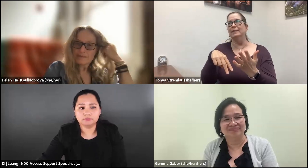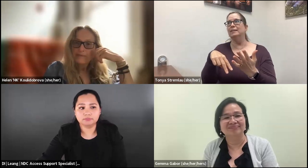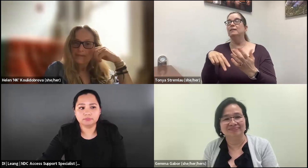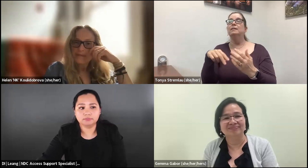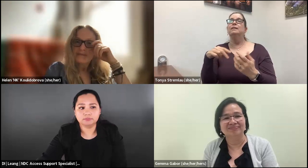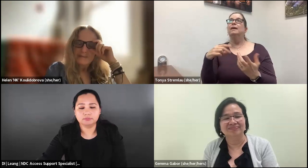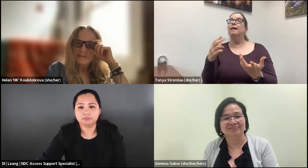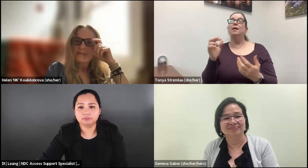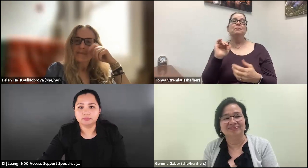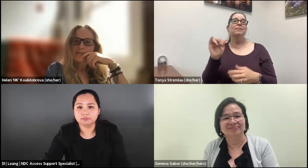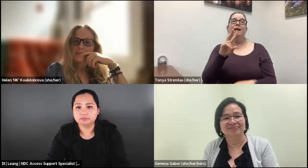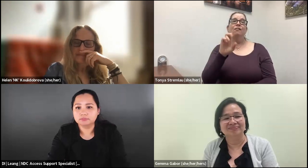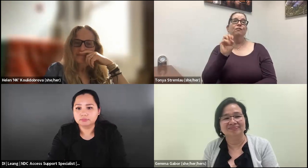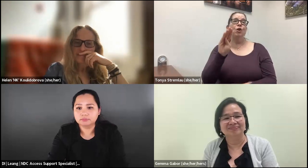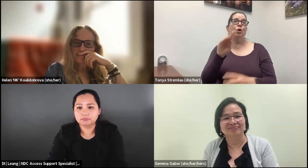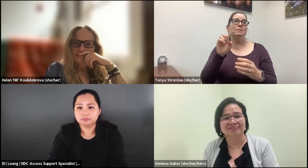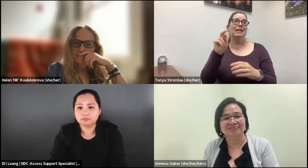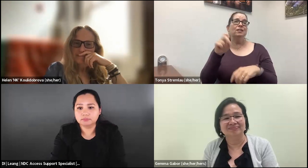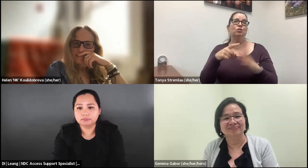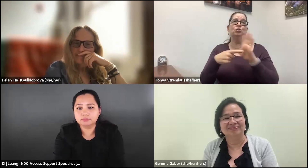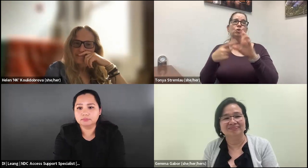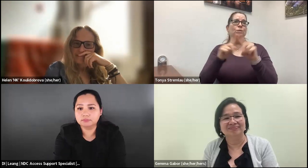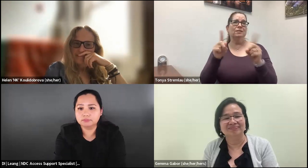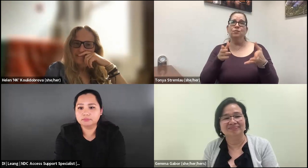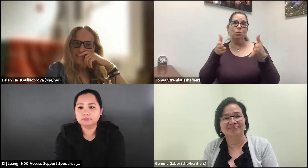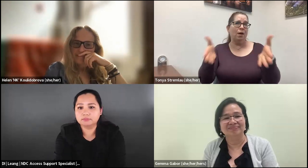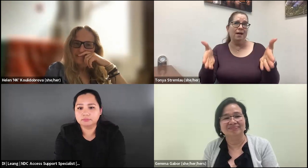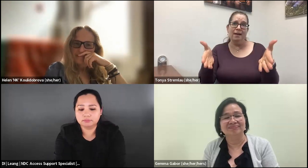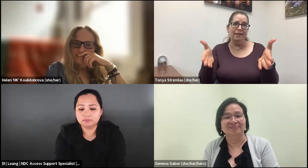And so often, deaf students can be misunderstood.